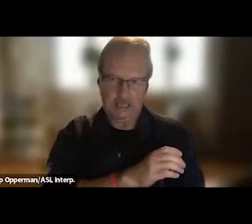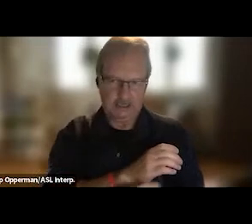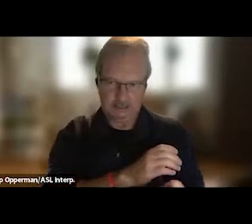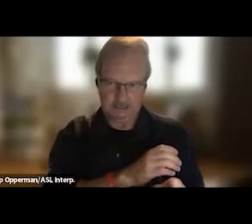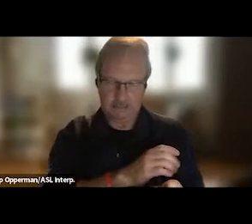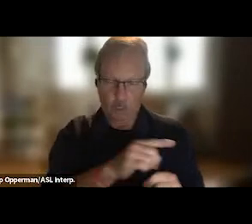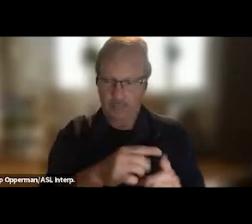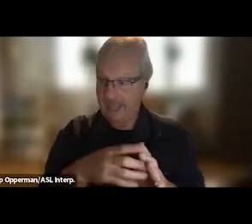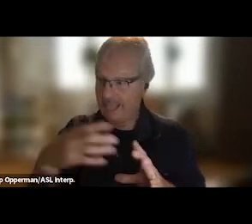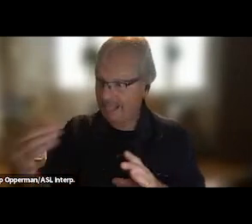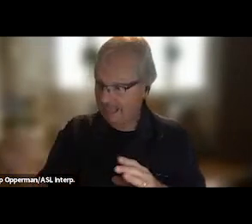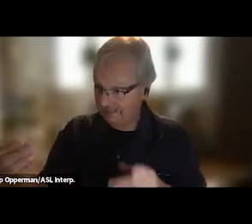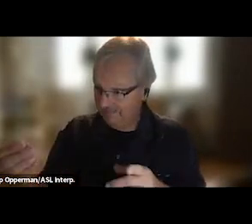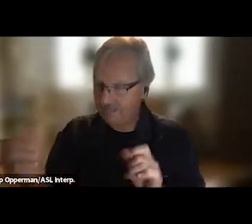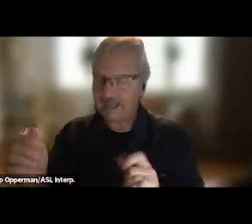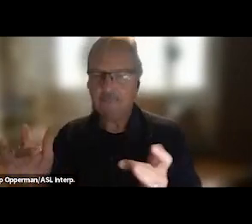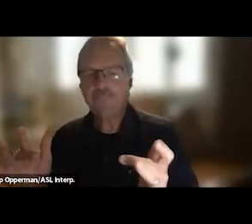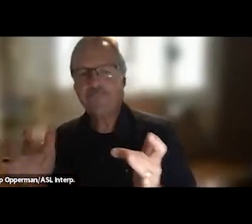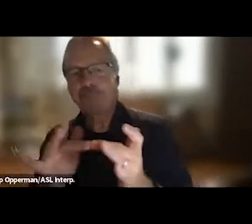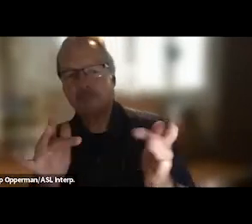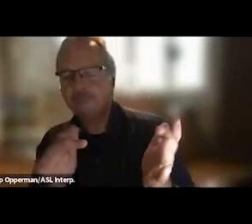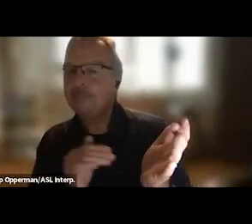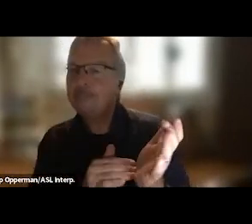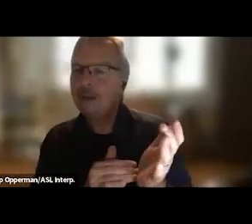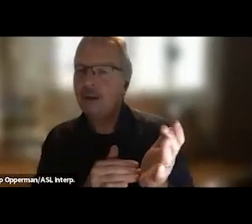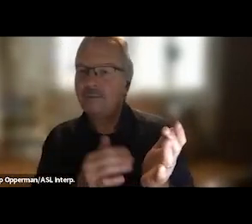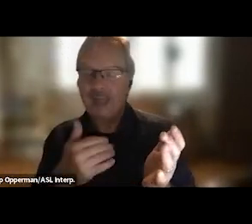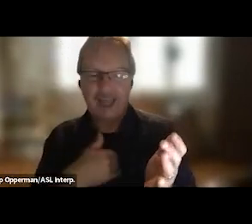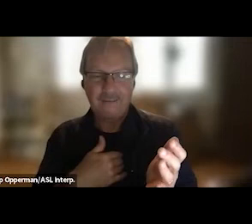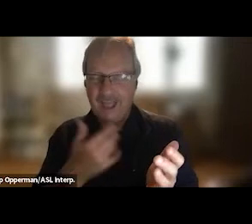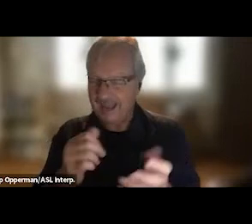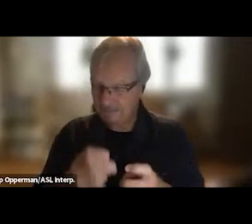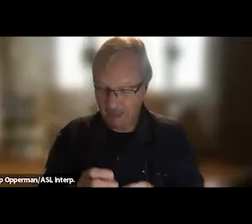are able to reach medical immediately, if there are any issues with receiving their medication post-release.